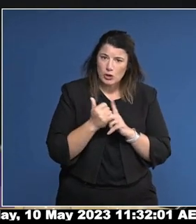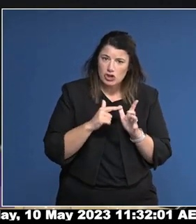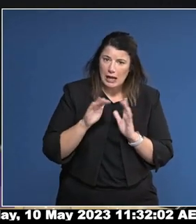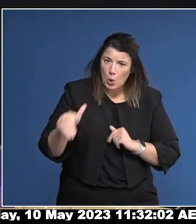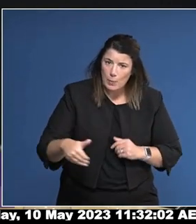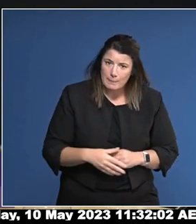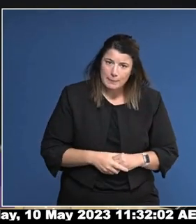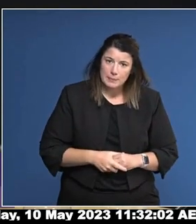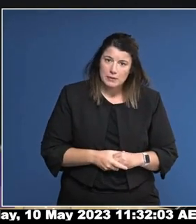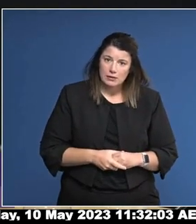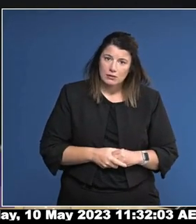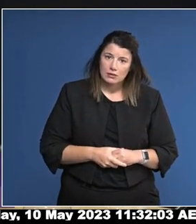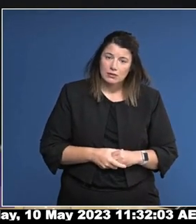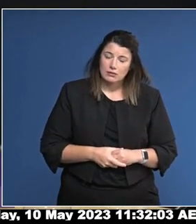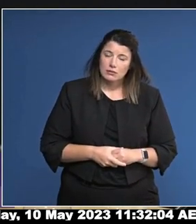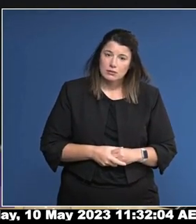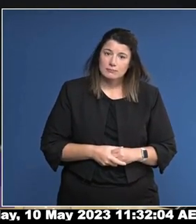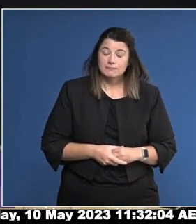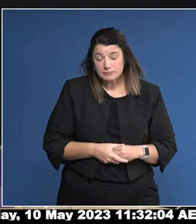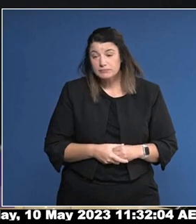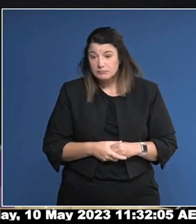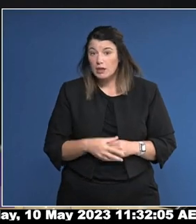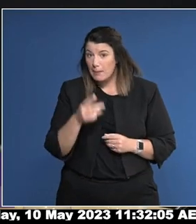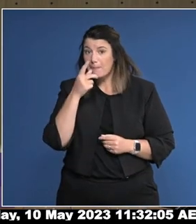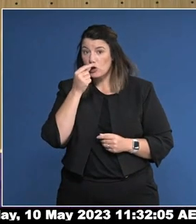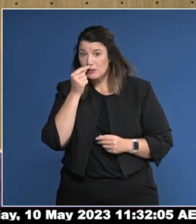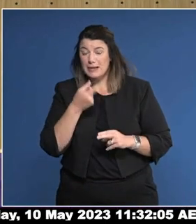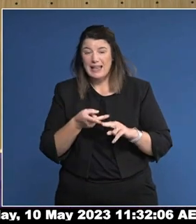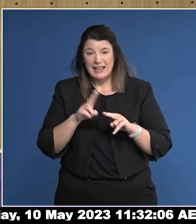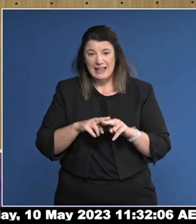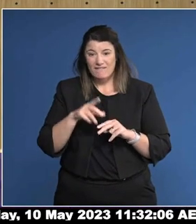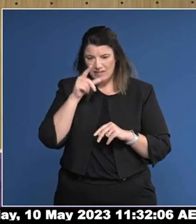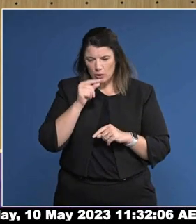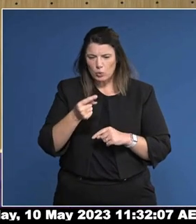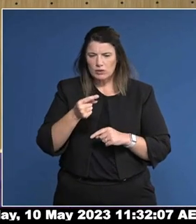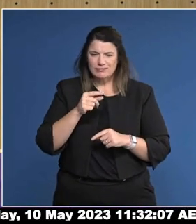Yes, possibly if they were able to express them themselves - and I think in